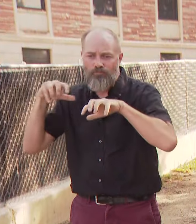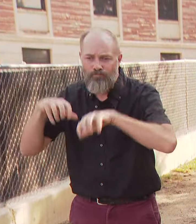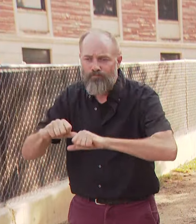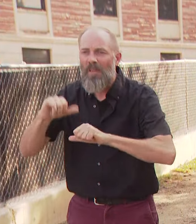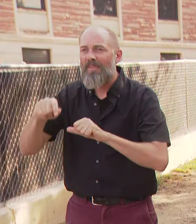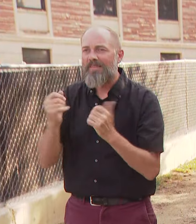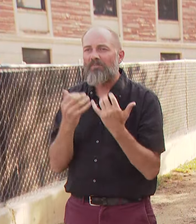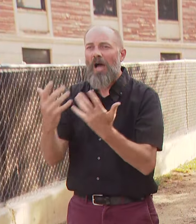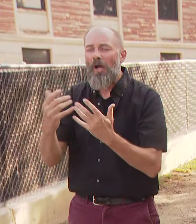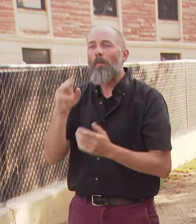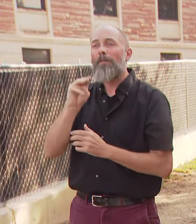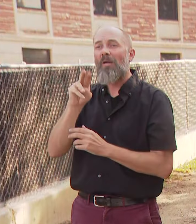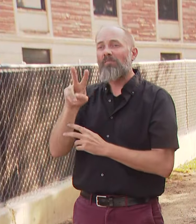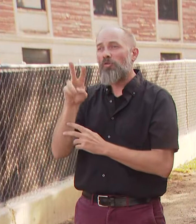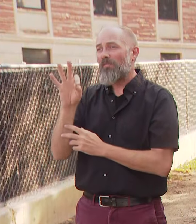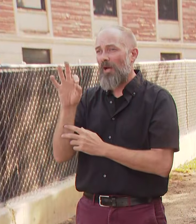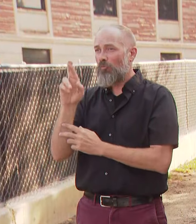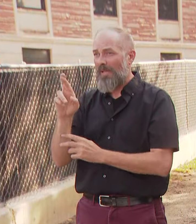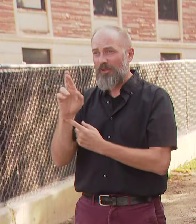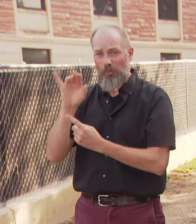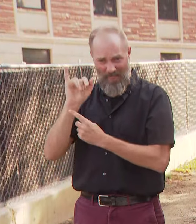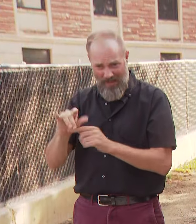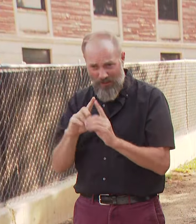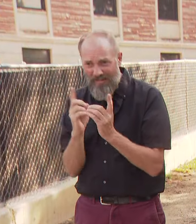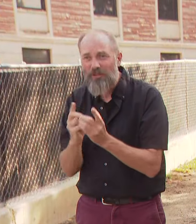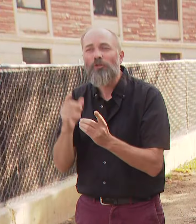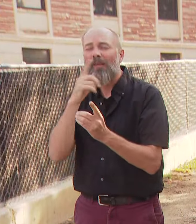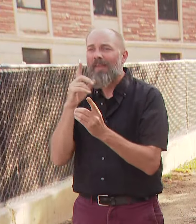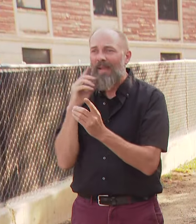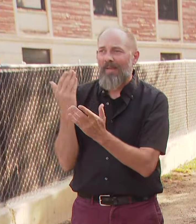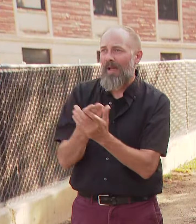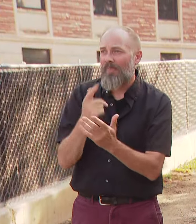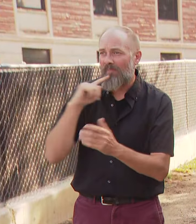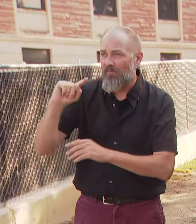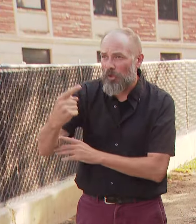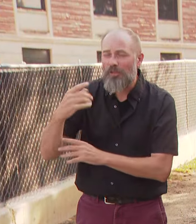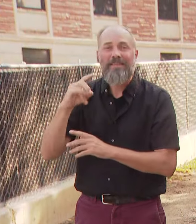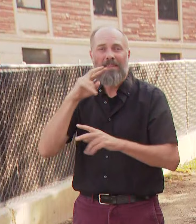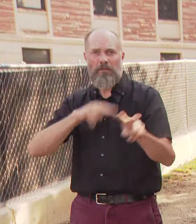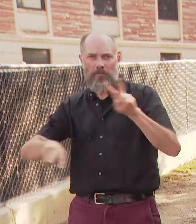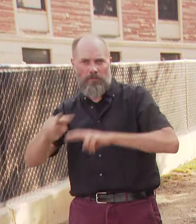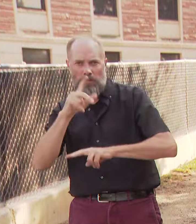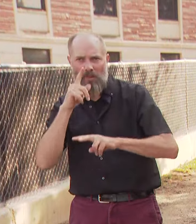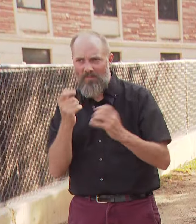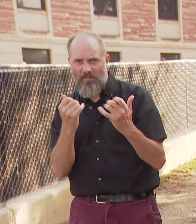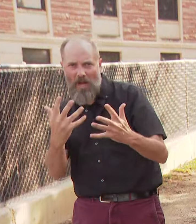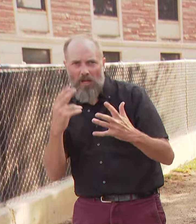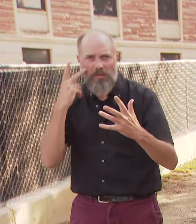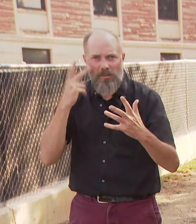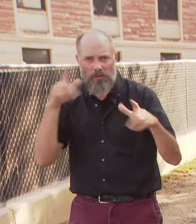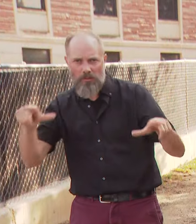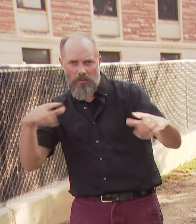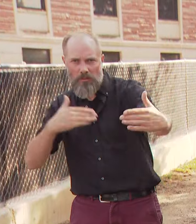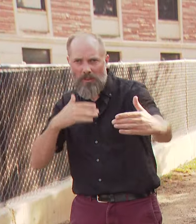Mountain view fire rescue. It's their district they got there first sized up the fire. As mentioned, it's 5 to 6 acres,